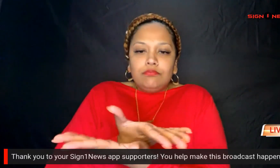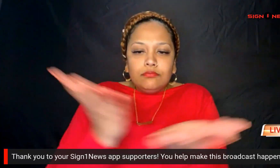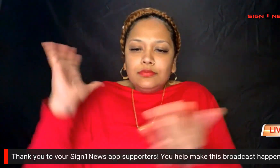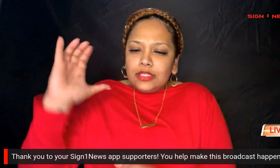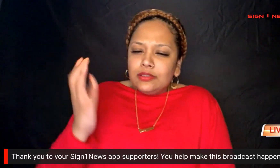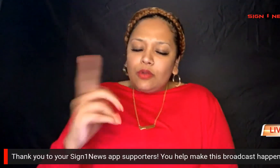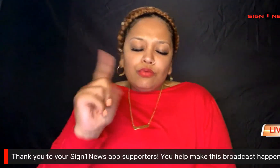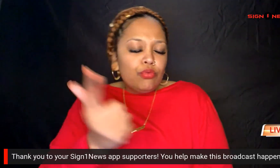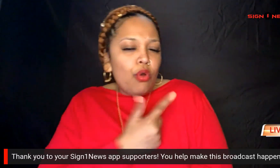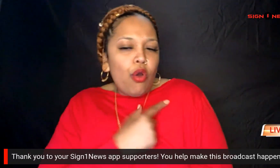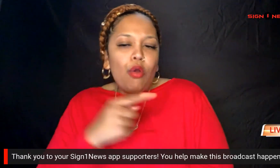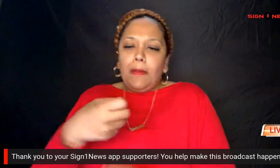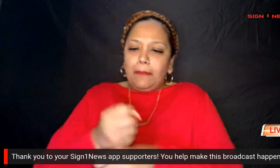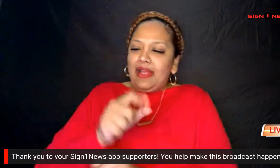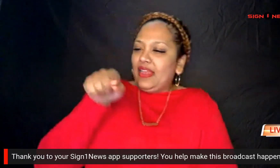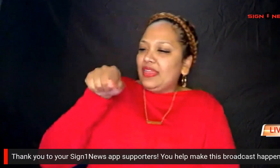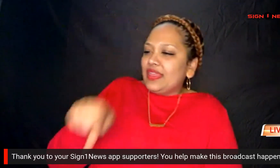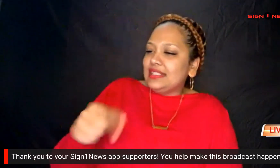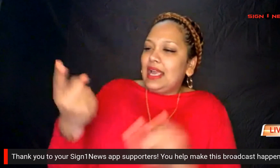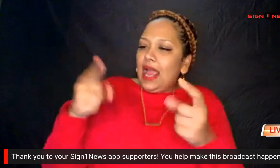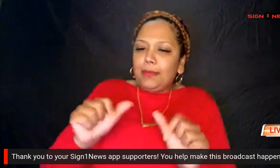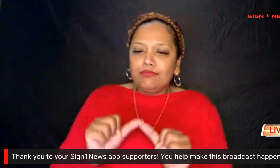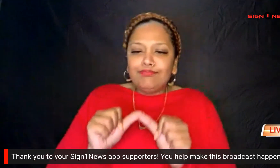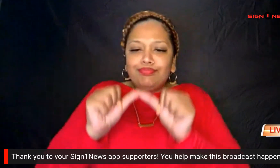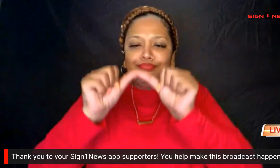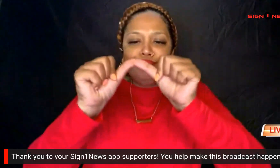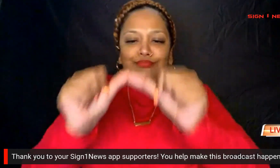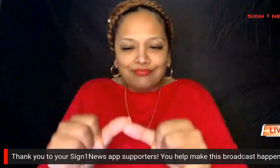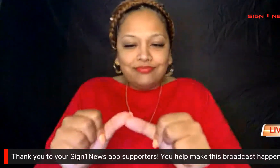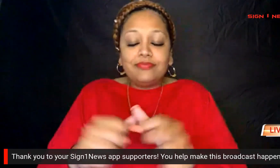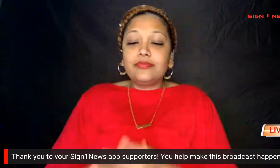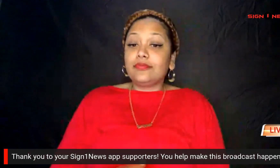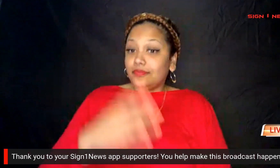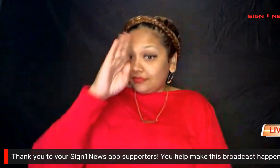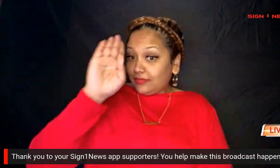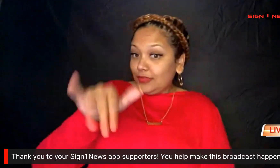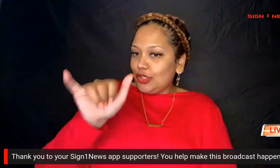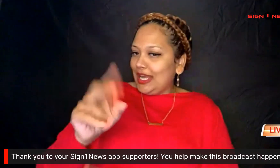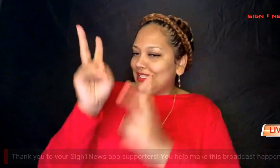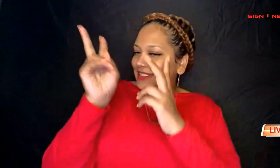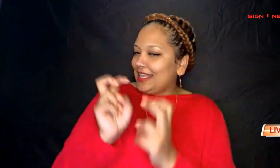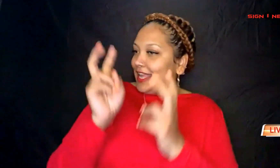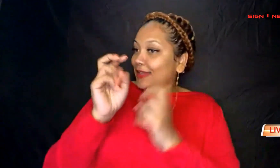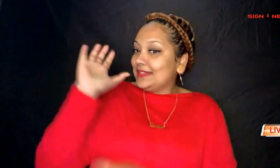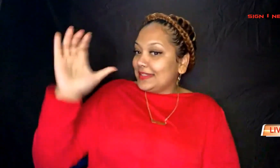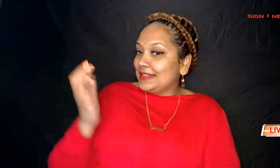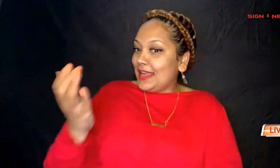to our Sign1News app supporters you help make this broadcast happen you can download the